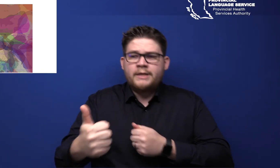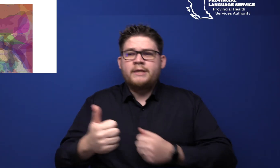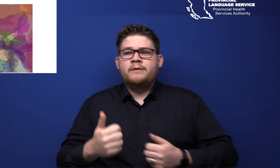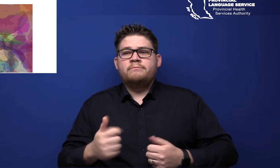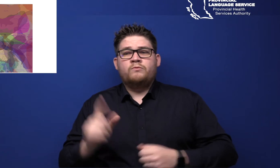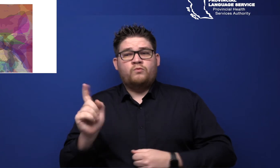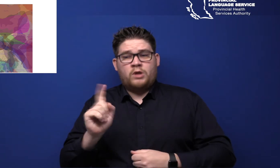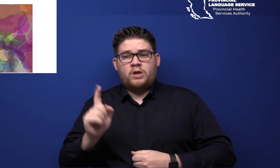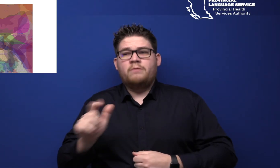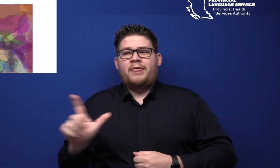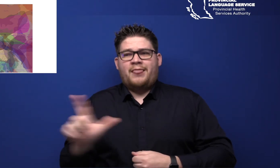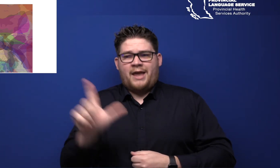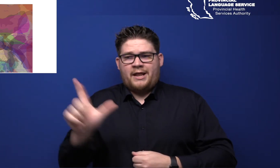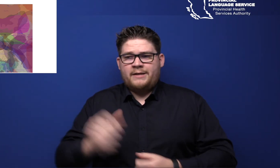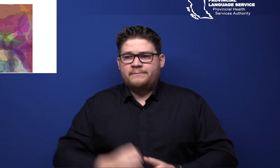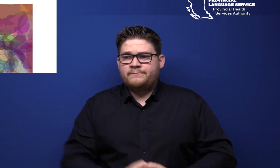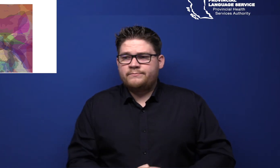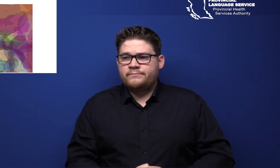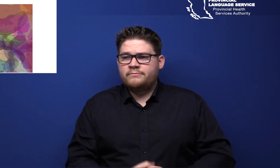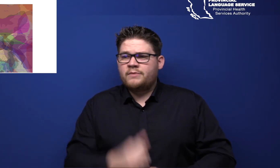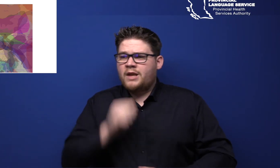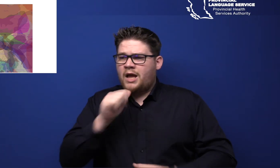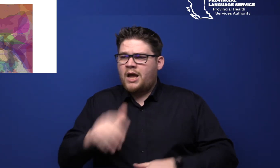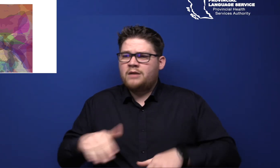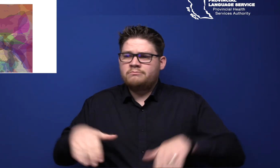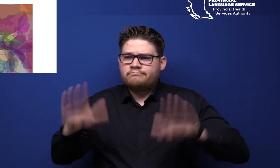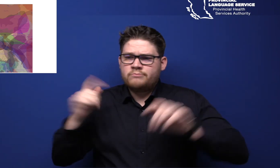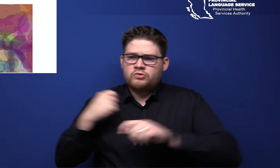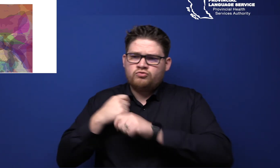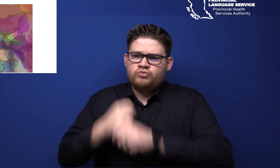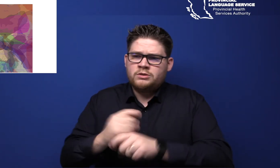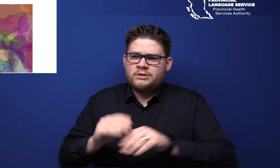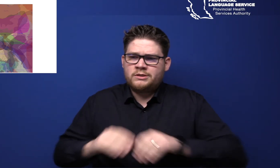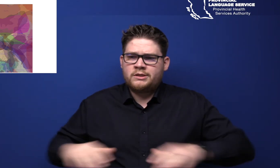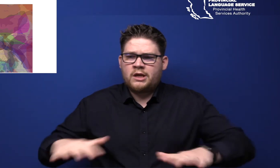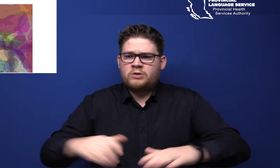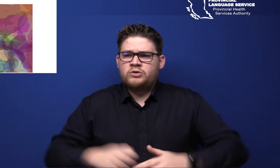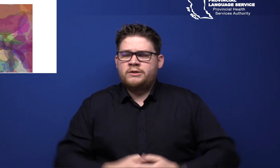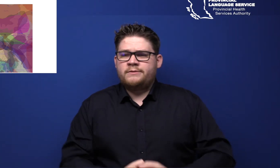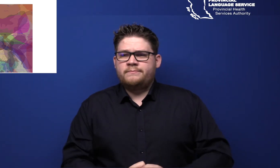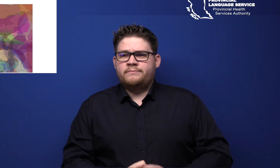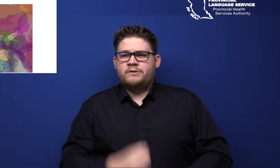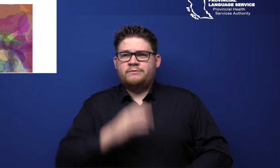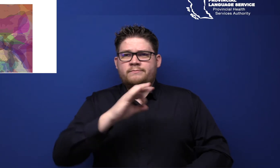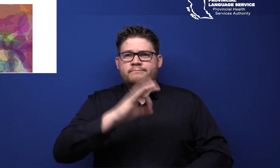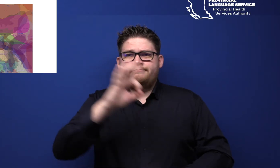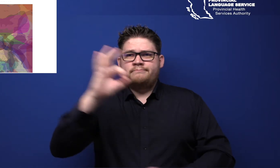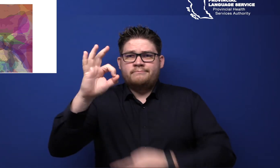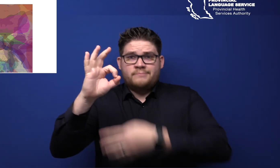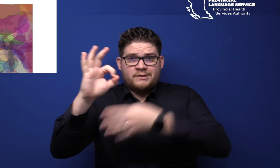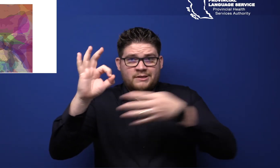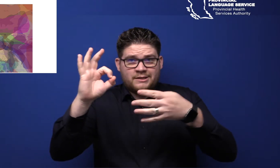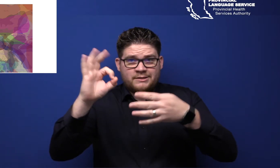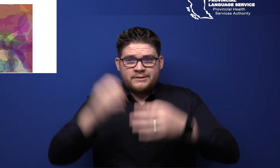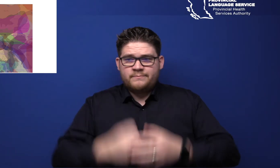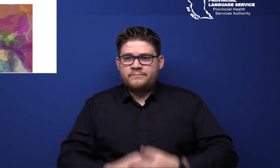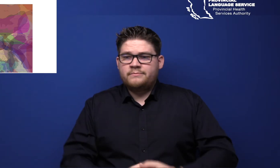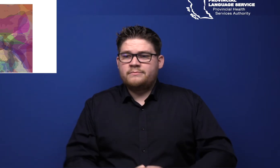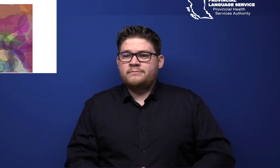PEOPLES. I AM GRATEFUL TO WORK REMOTELY IN LANGLEY, THE UNCEDED TRADITIONAL TERRITORIES OF THE KATZIE